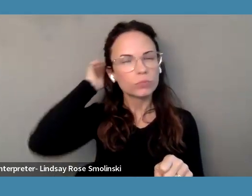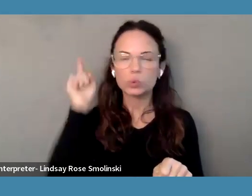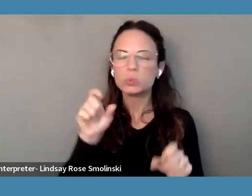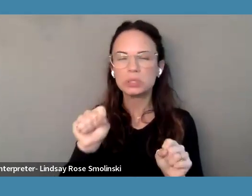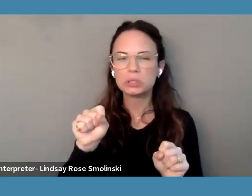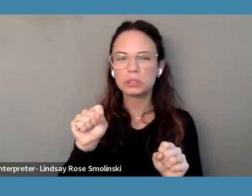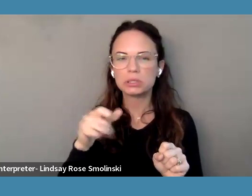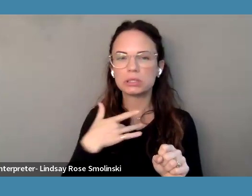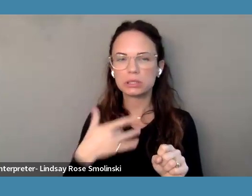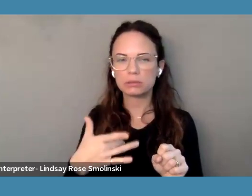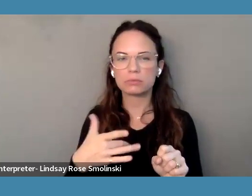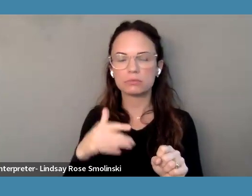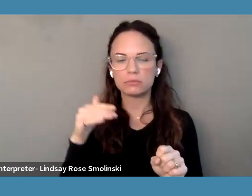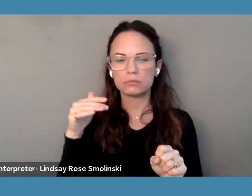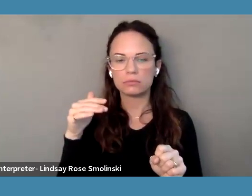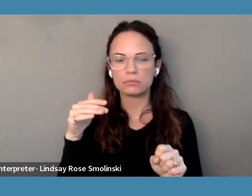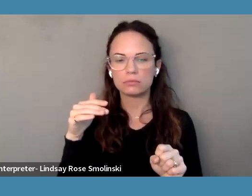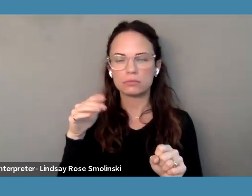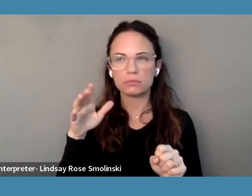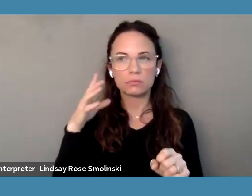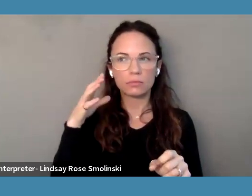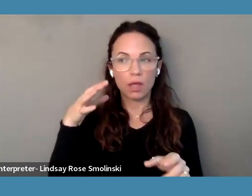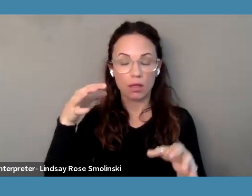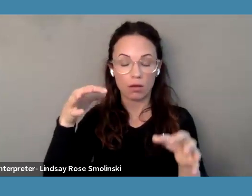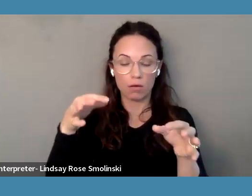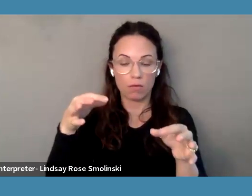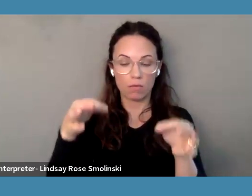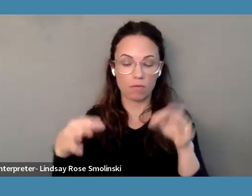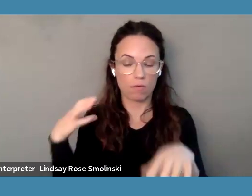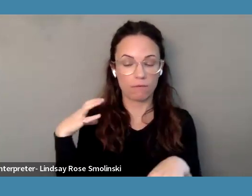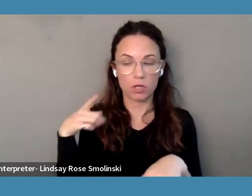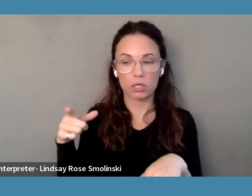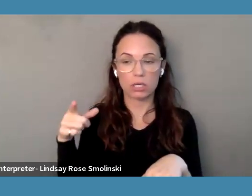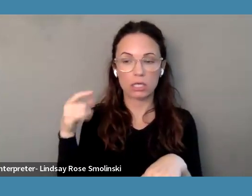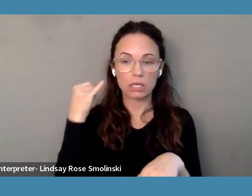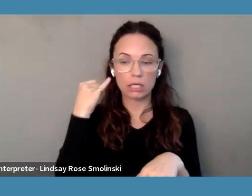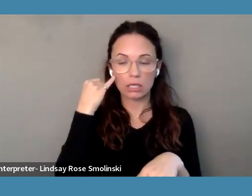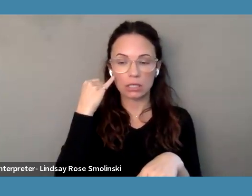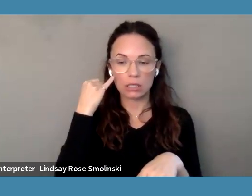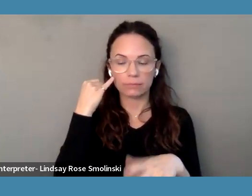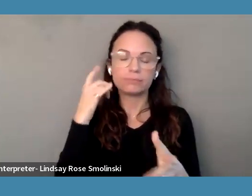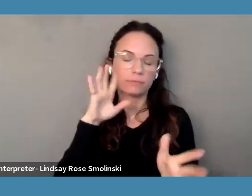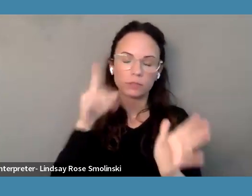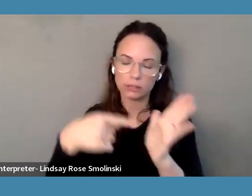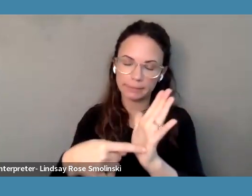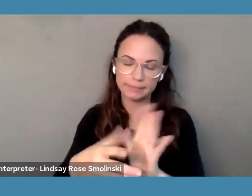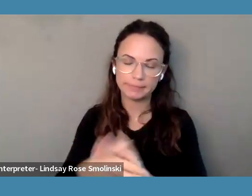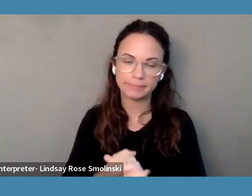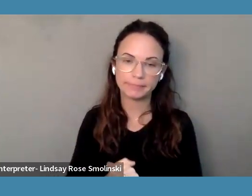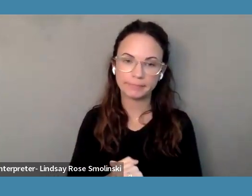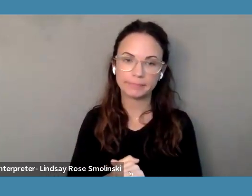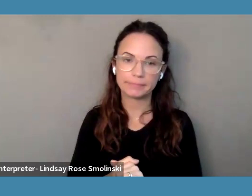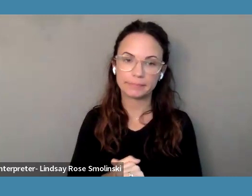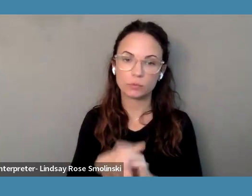to the hearing officer. If you're a pro se, you know, litigant. So for example, you wanted to call,